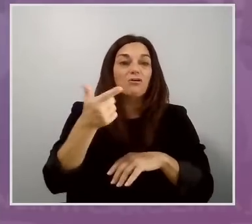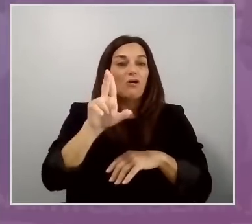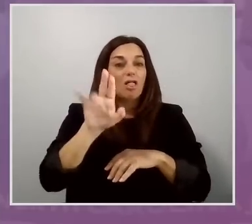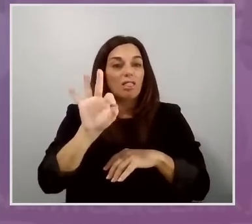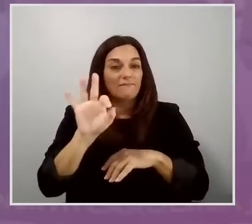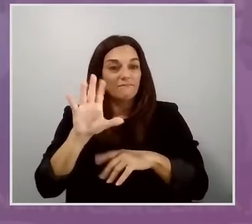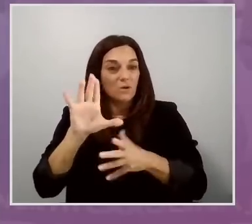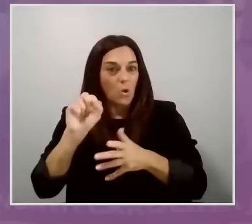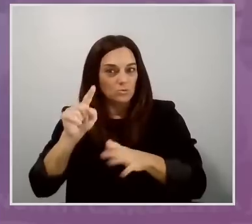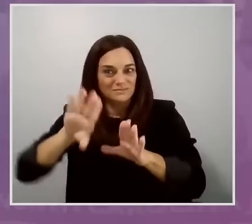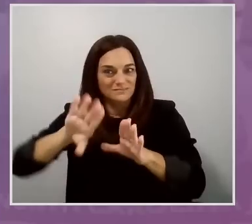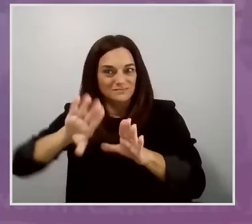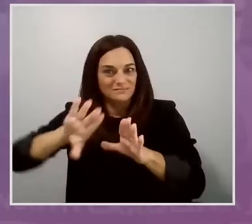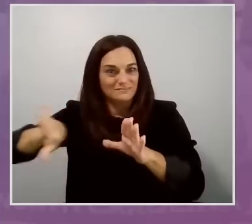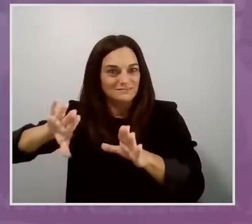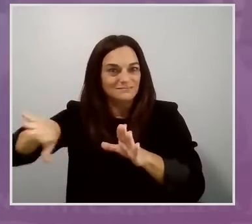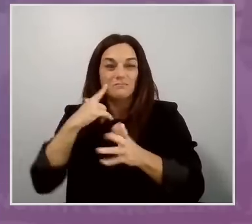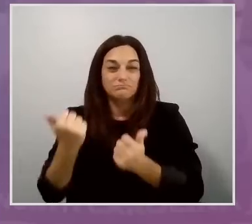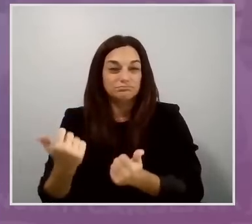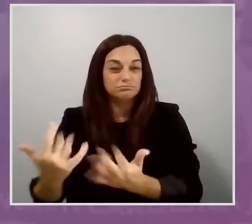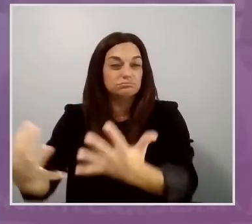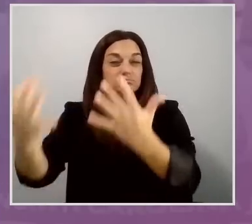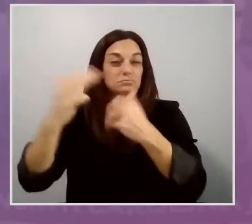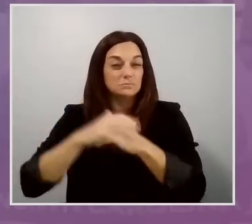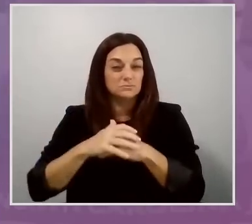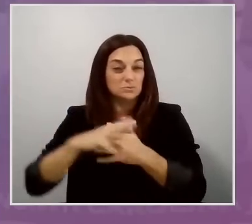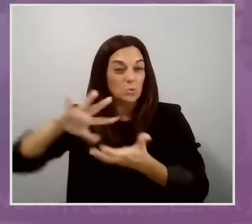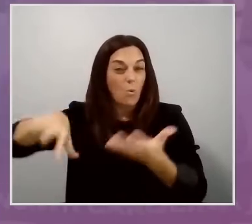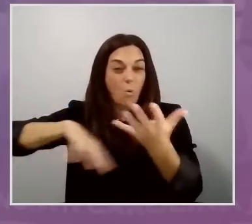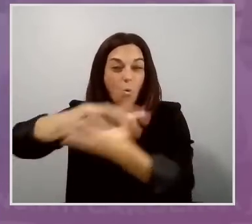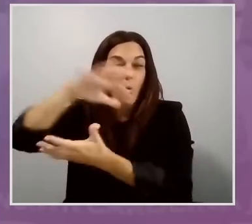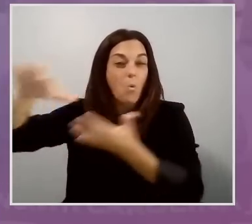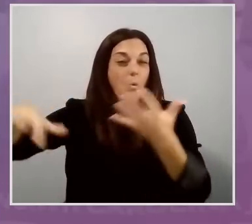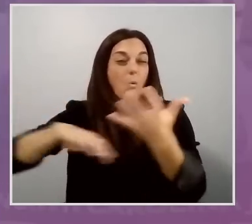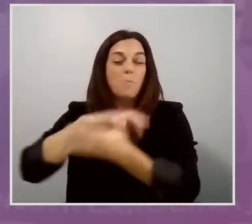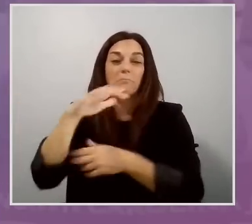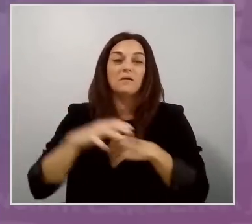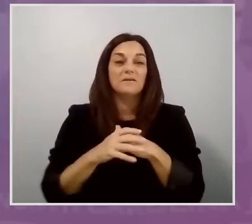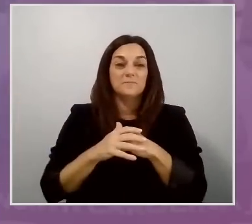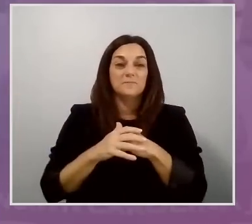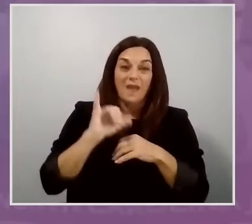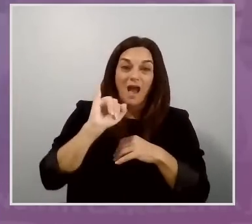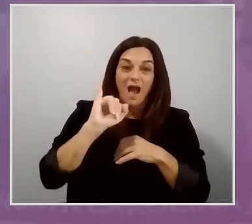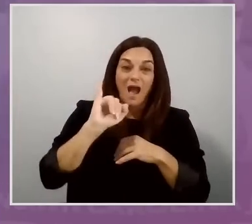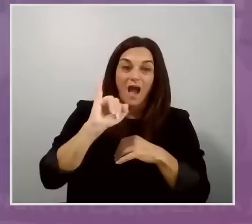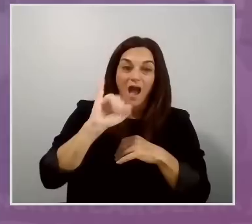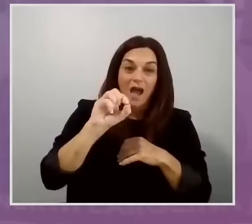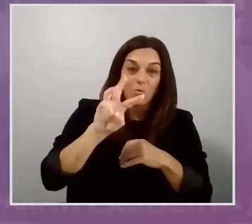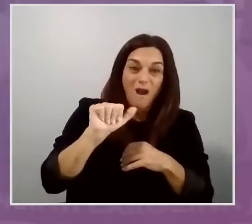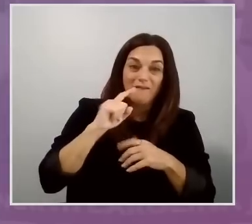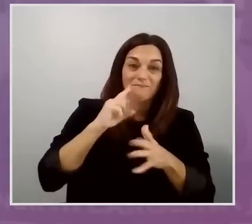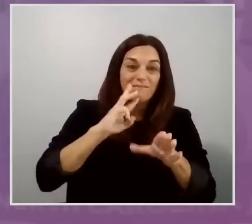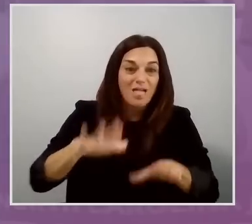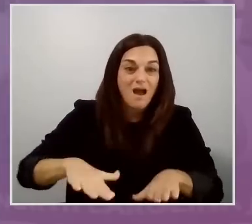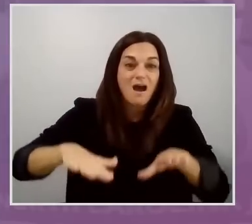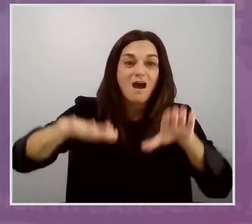FIREFIGHTERS HAVE DIED FIGHTING THE FIRES. ALONG THE GULF COAST, HOW THE STORMS HAVE BEEN RAVAGING